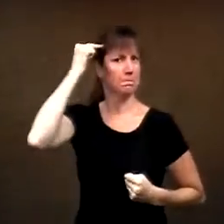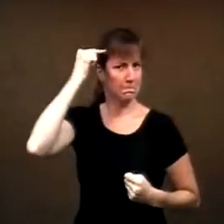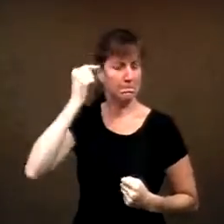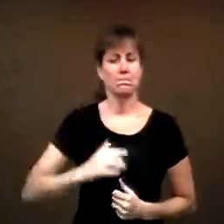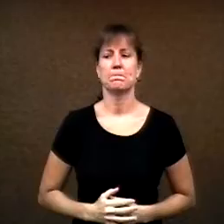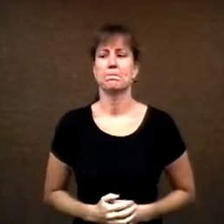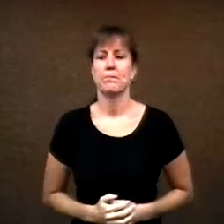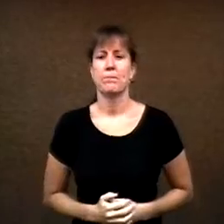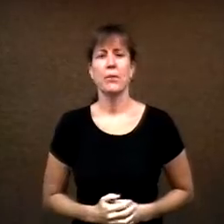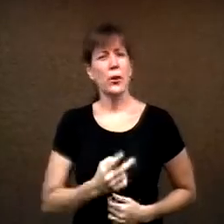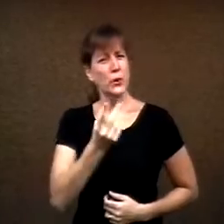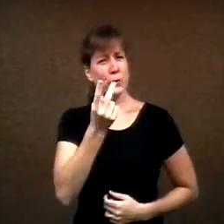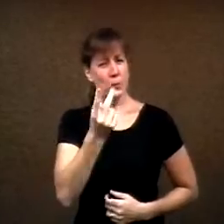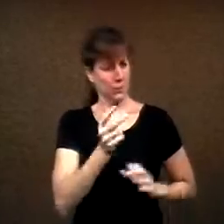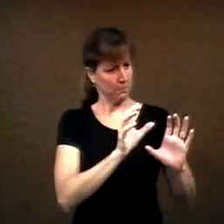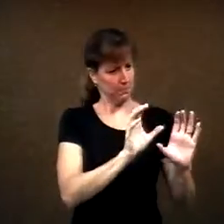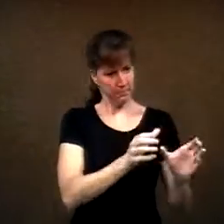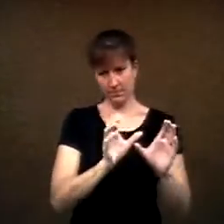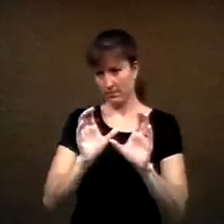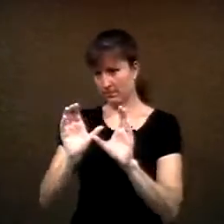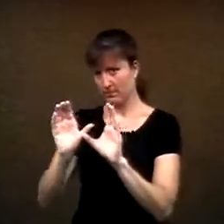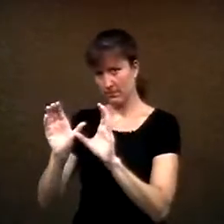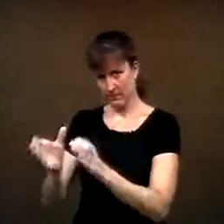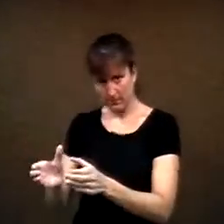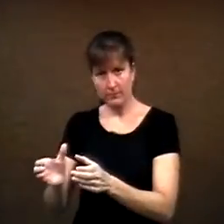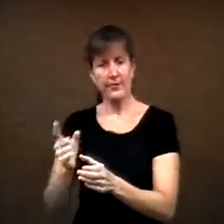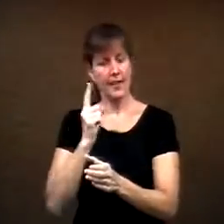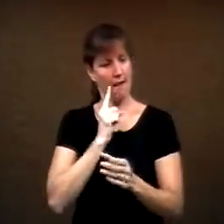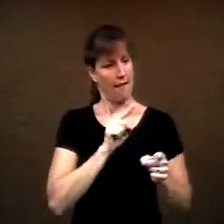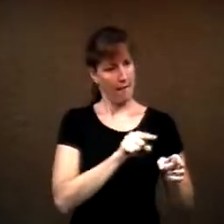The two basic components of the cardiovascular system are the heart, which is a centralized pump,